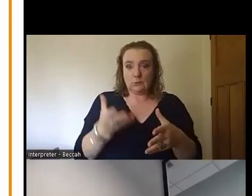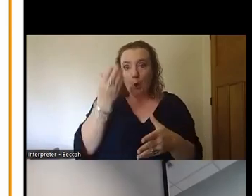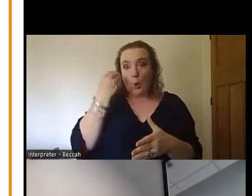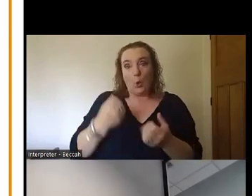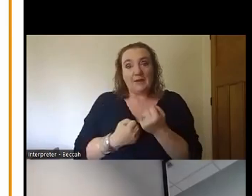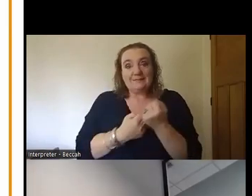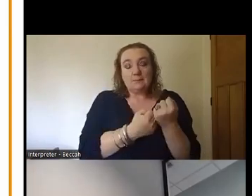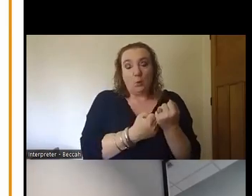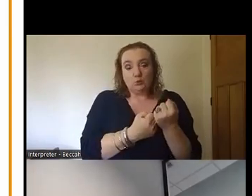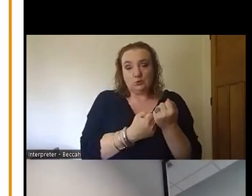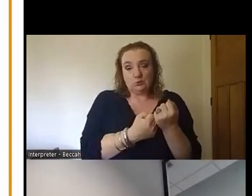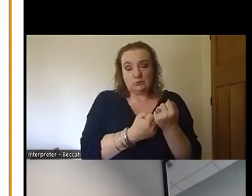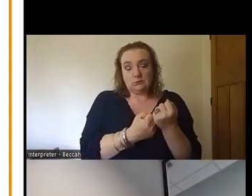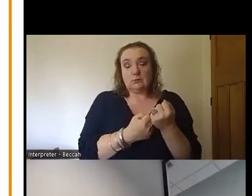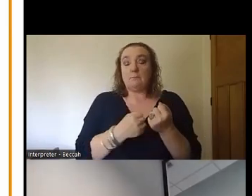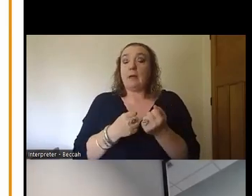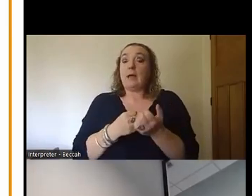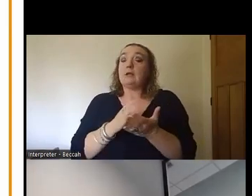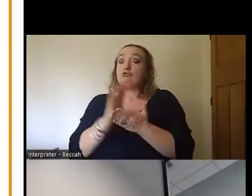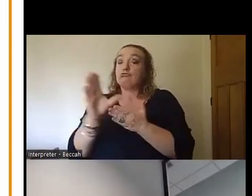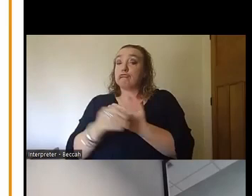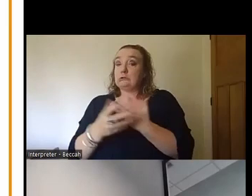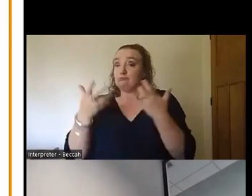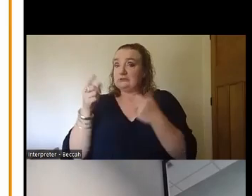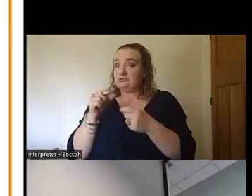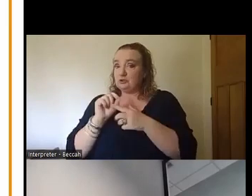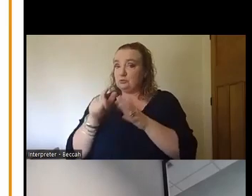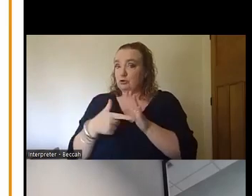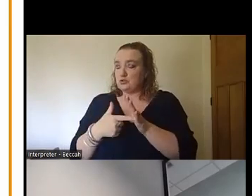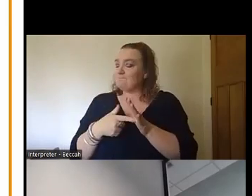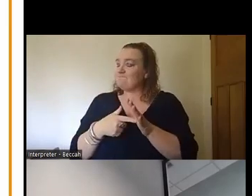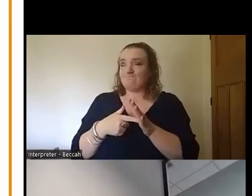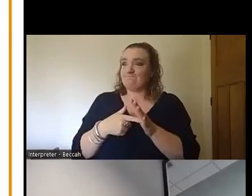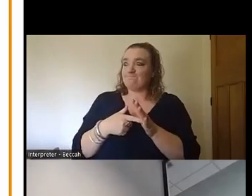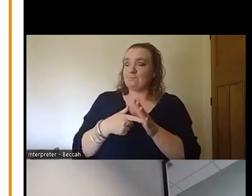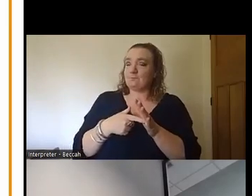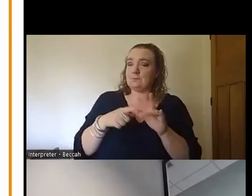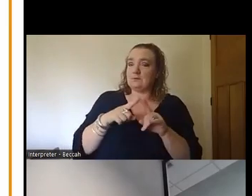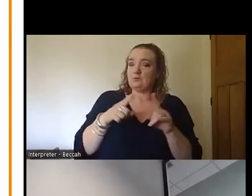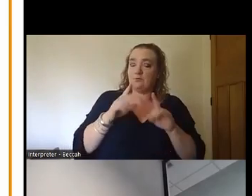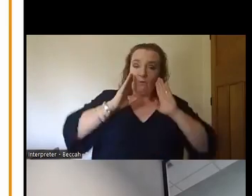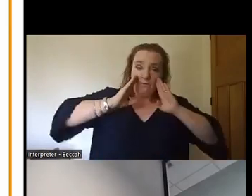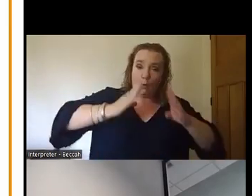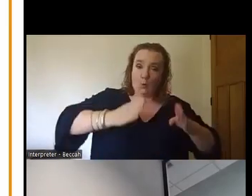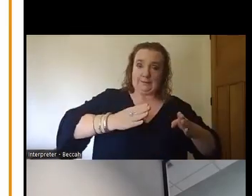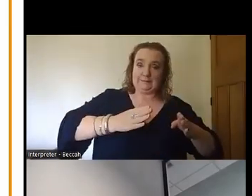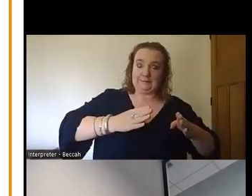So in Te Mātaiaho we've really tried to position our focus around inclusion,